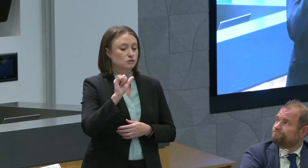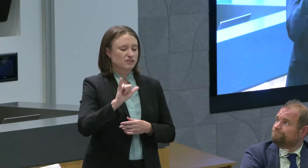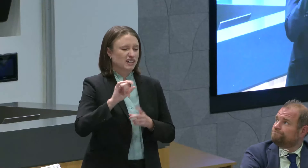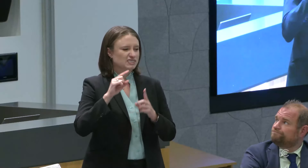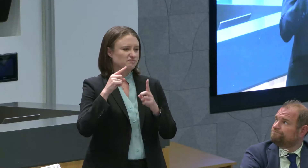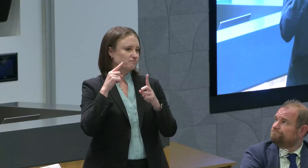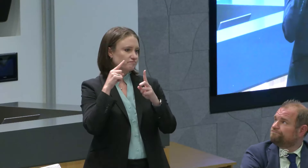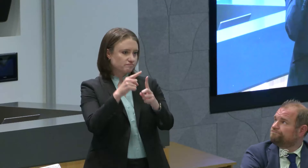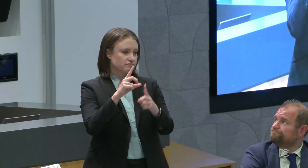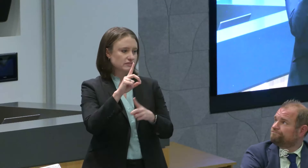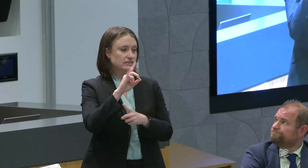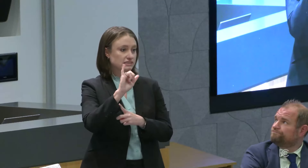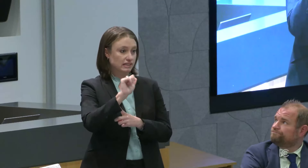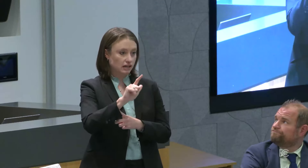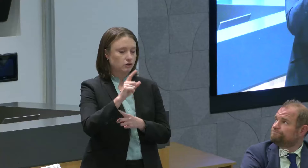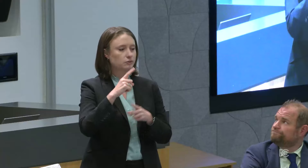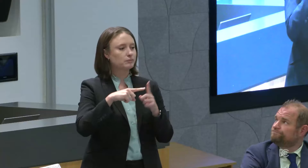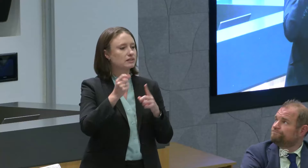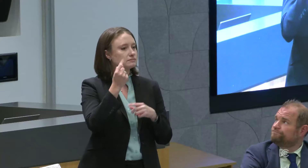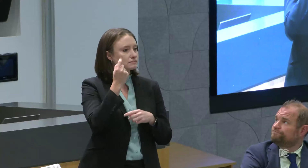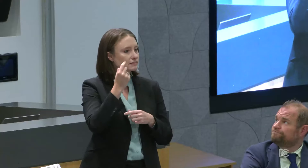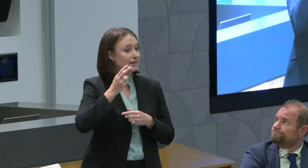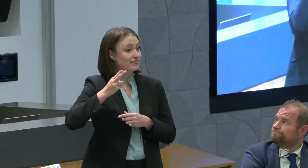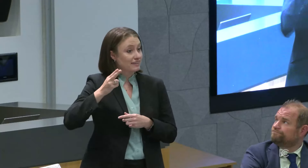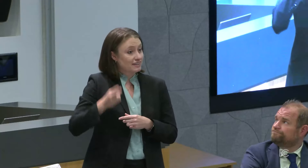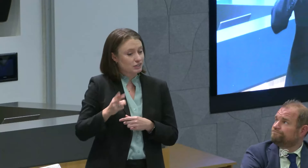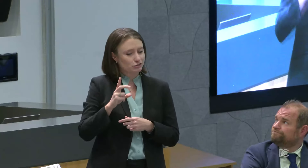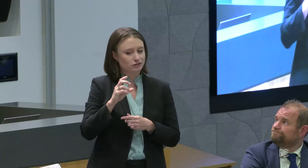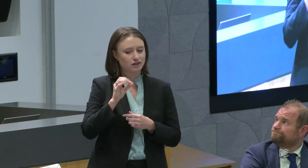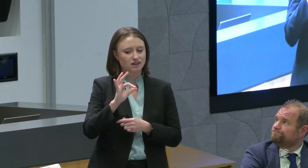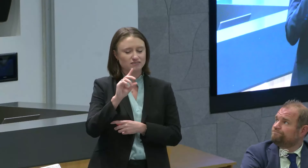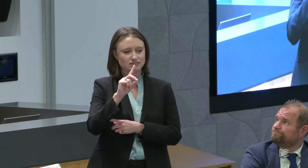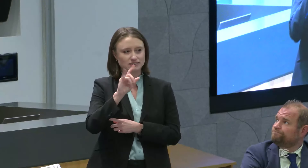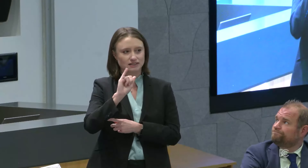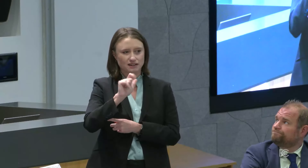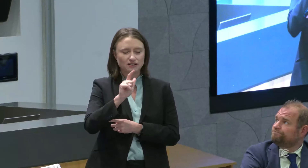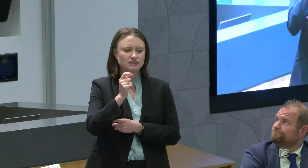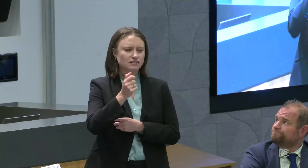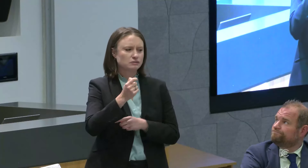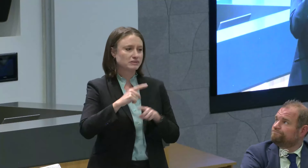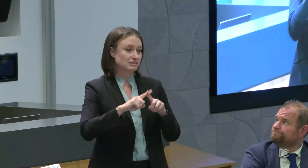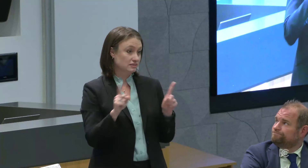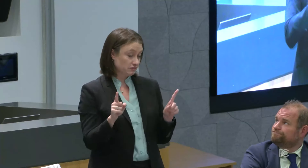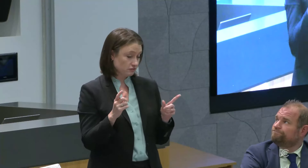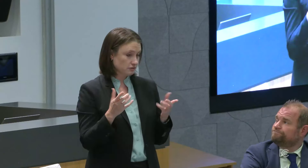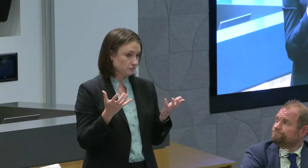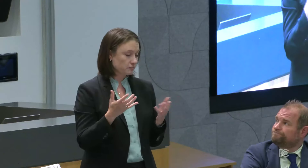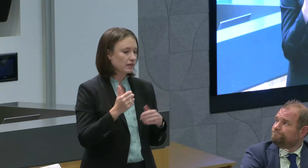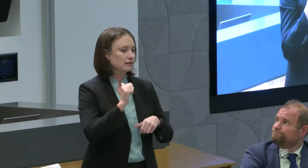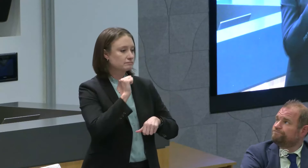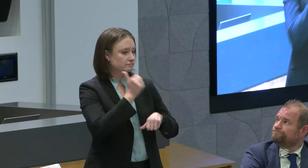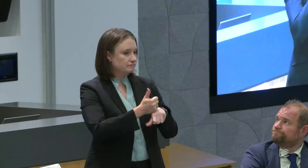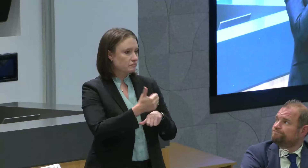NEEDS. FOR EXAMPLE, HOUSING, TRANSPORTATION, HEALTHCARE